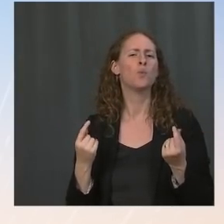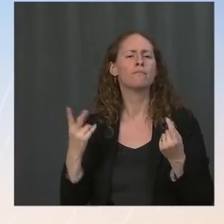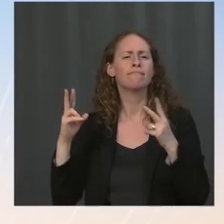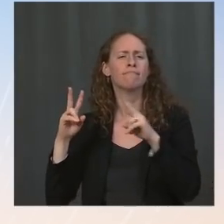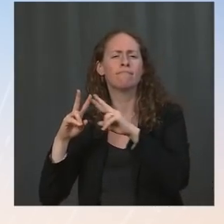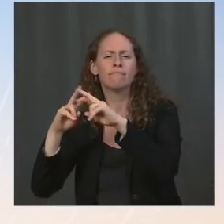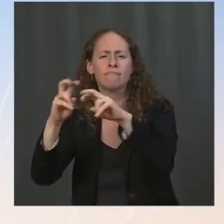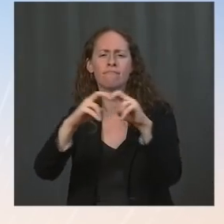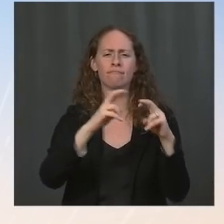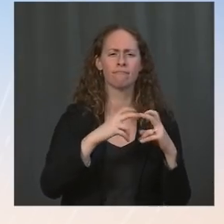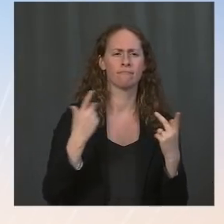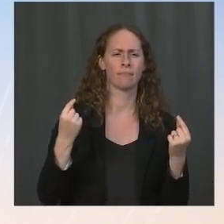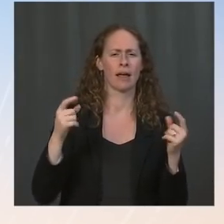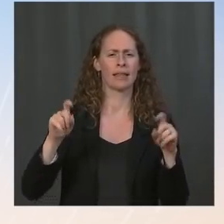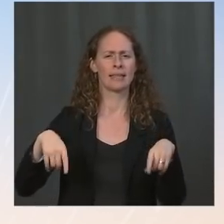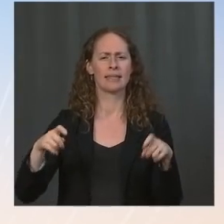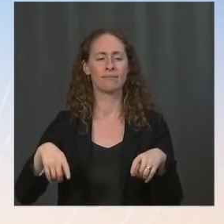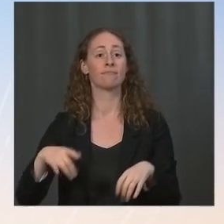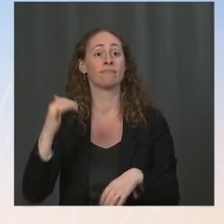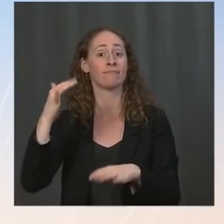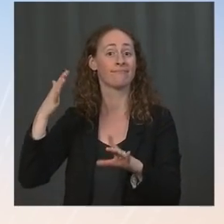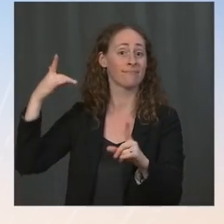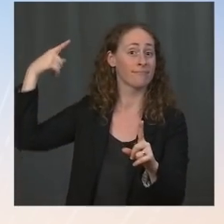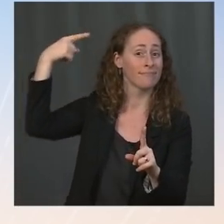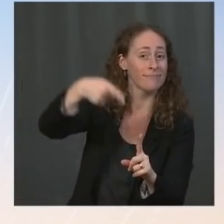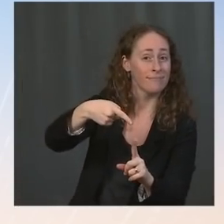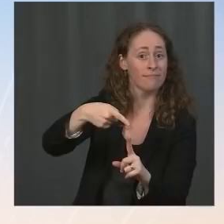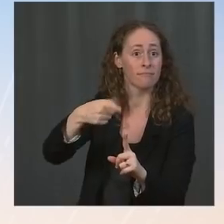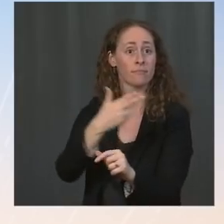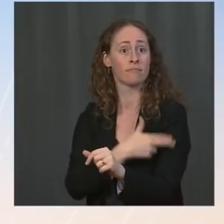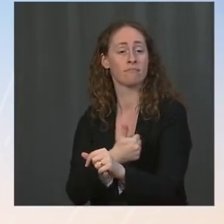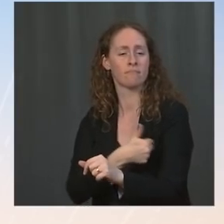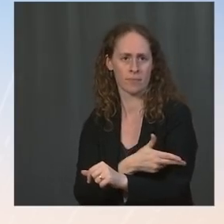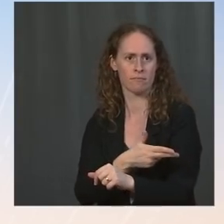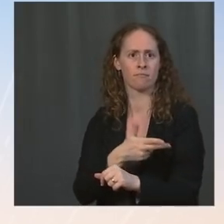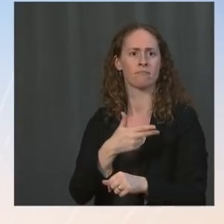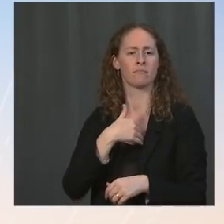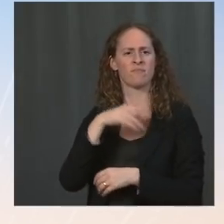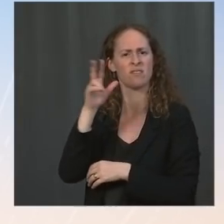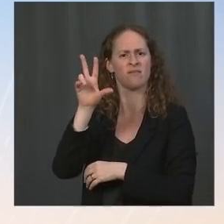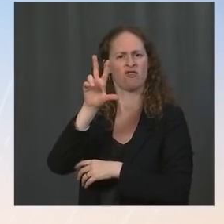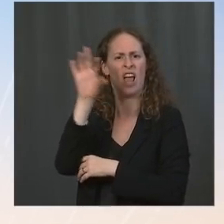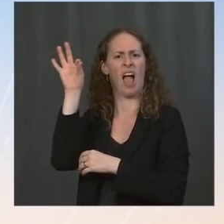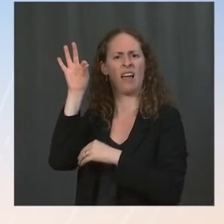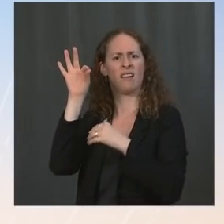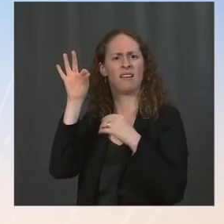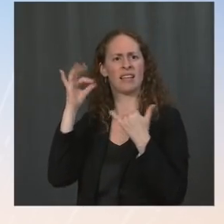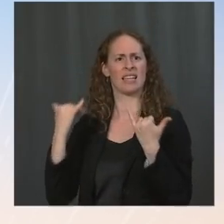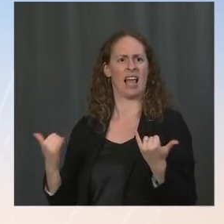So, on hospitals: We also have approximately 39 facilities, as I understand, using generator power. And we are, of course, working around the clock